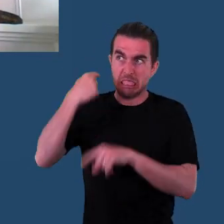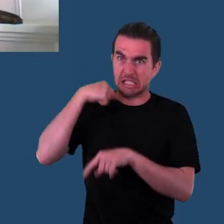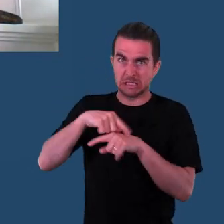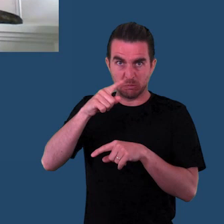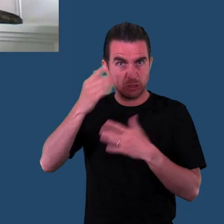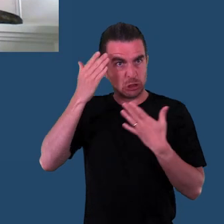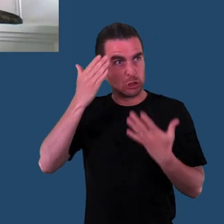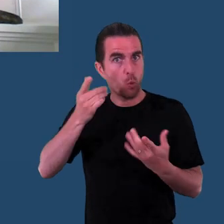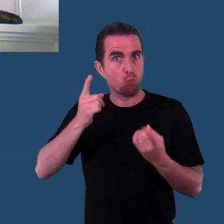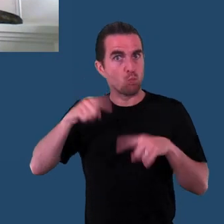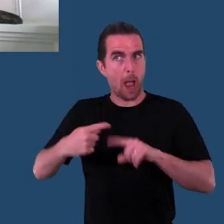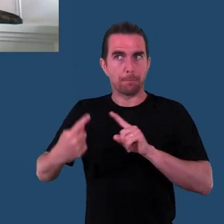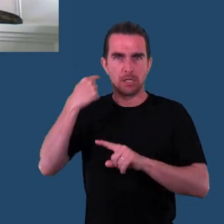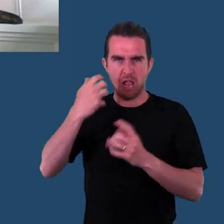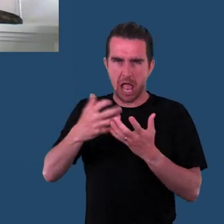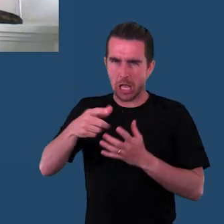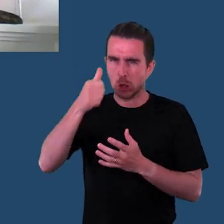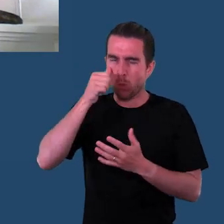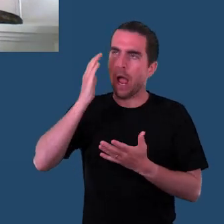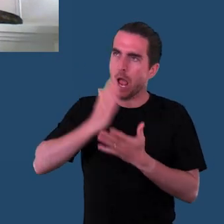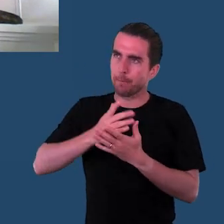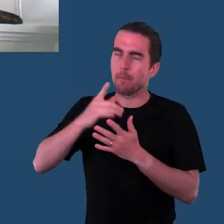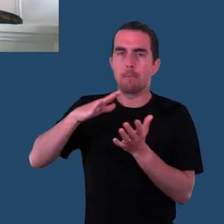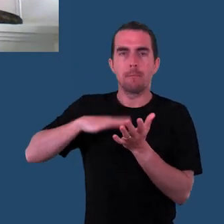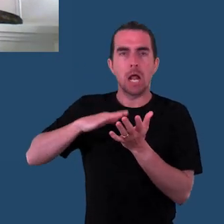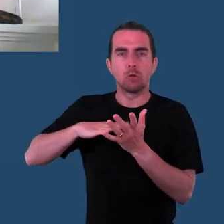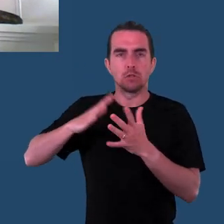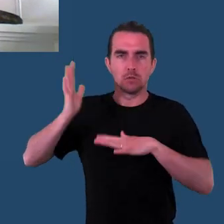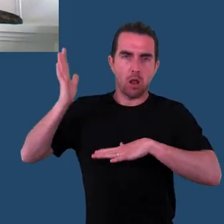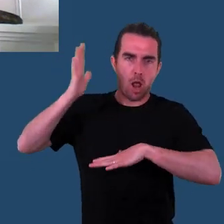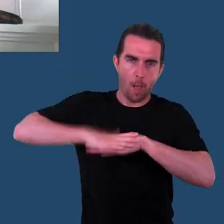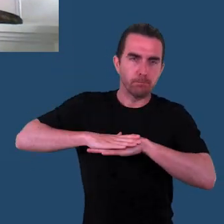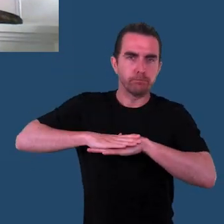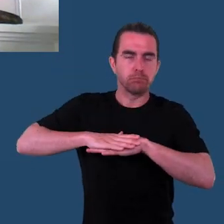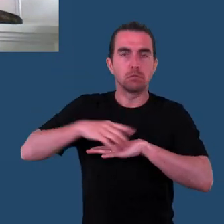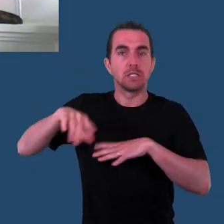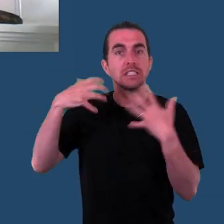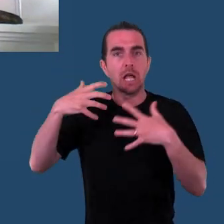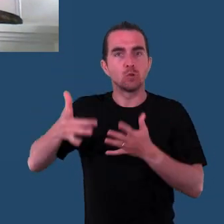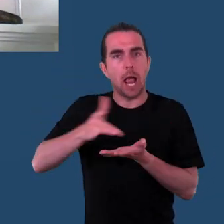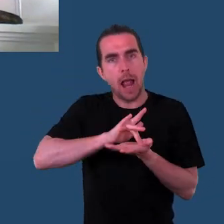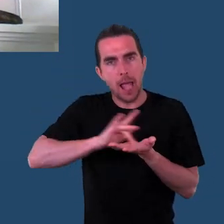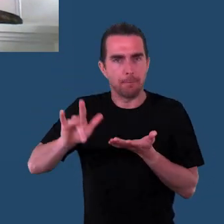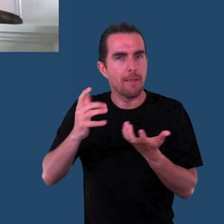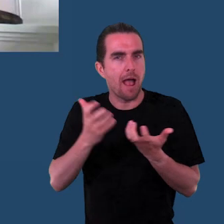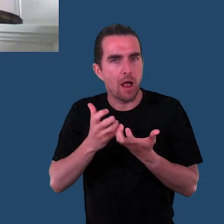Do we know where it hit? We do. We do, yeah. I can never pronounce the name of the crater,